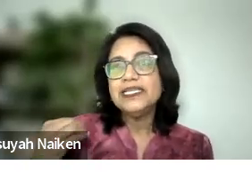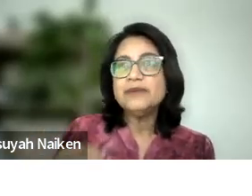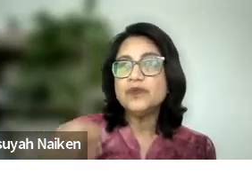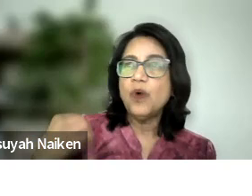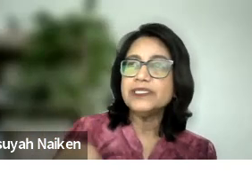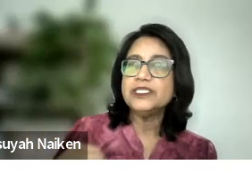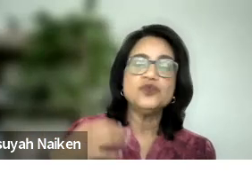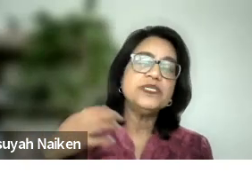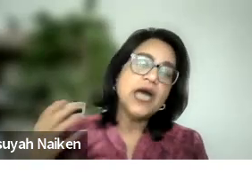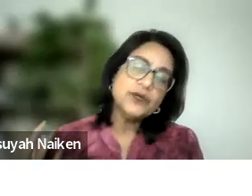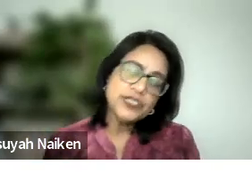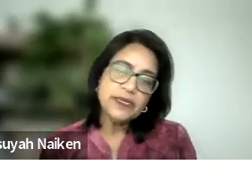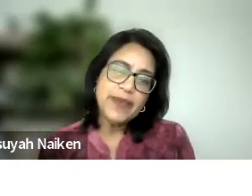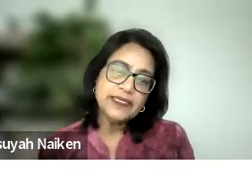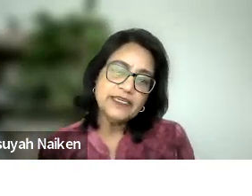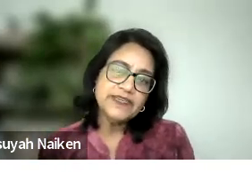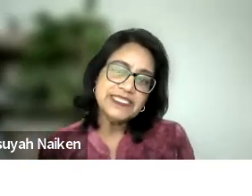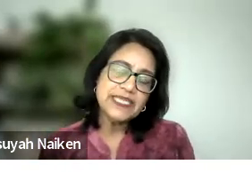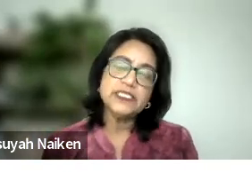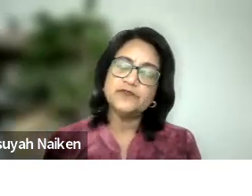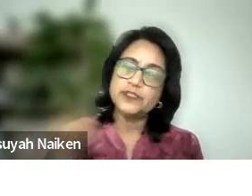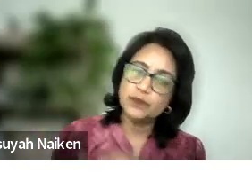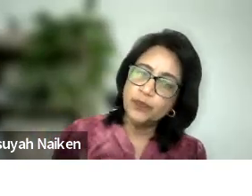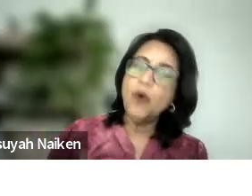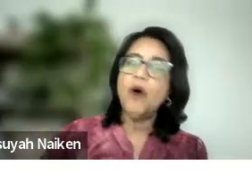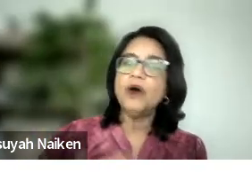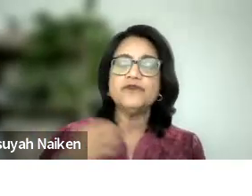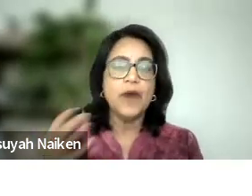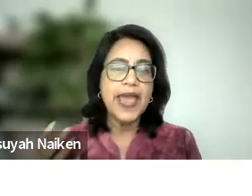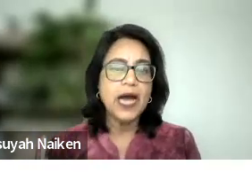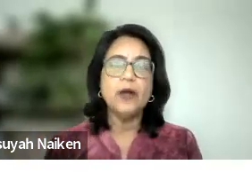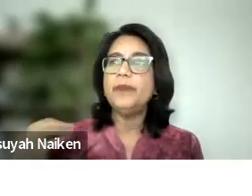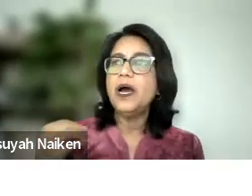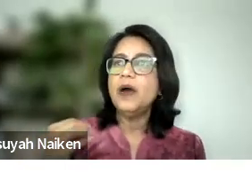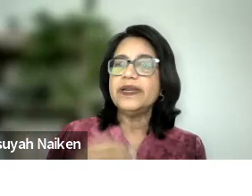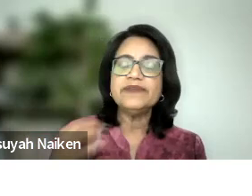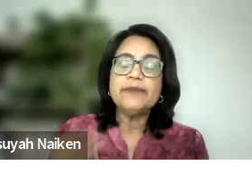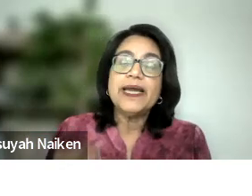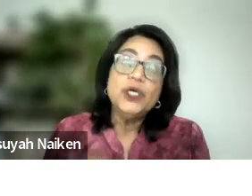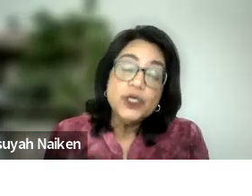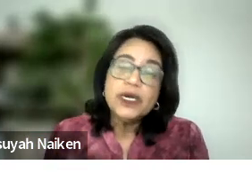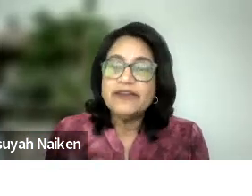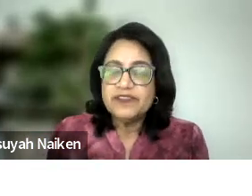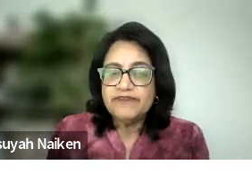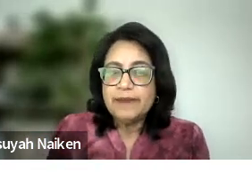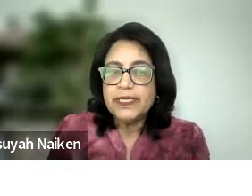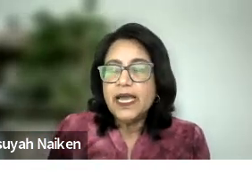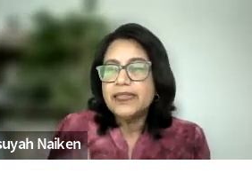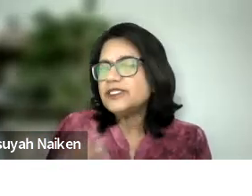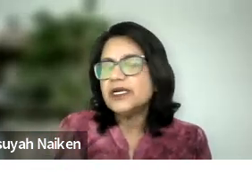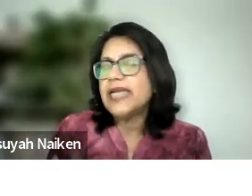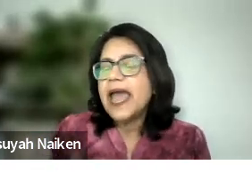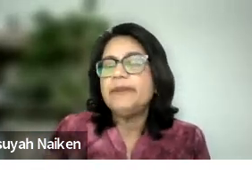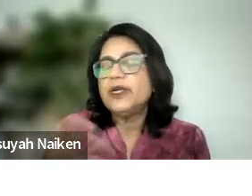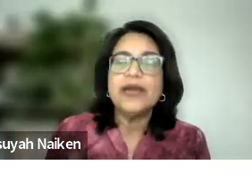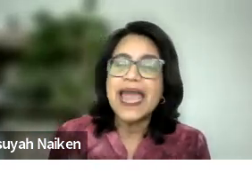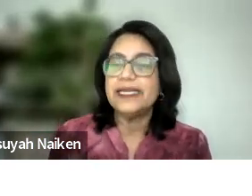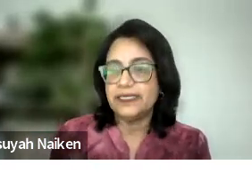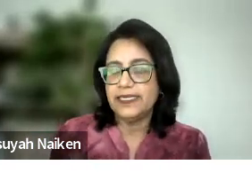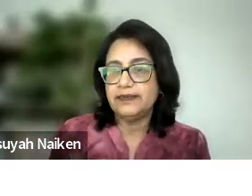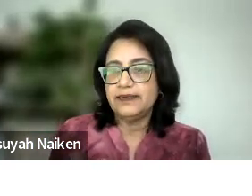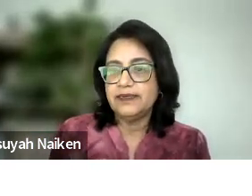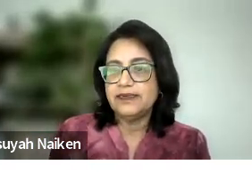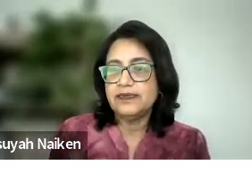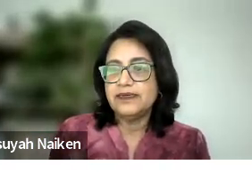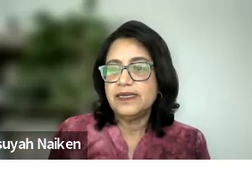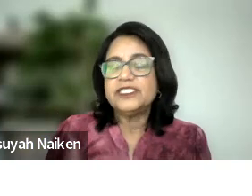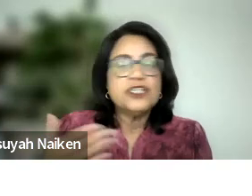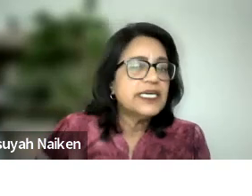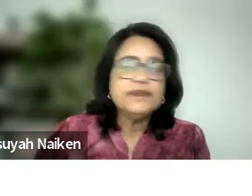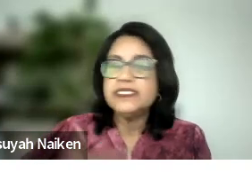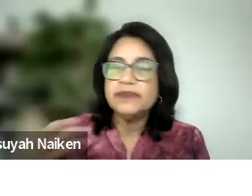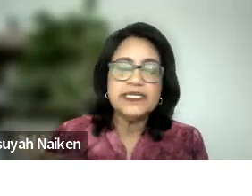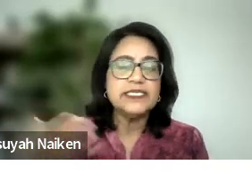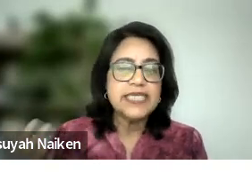And will not be able to have that independent living.